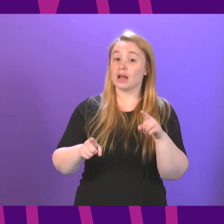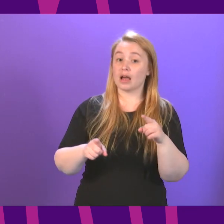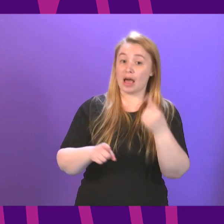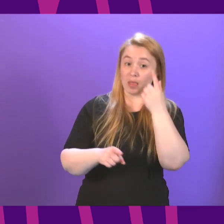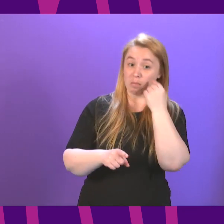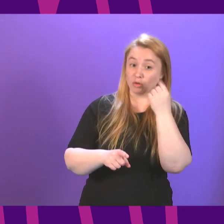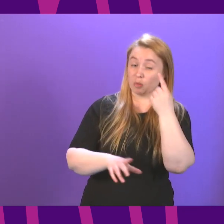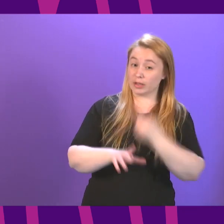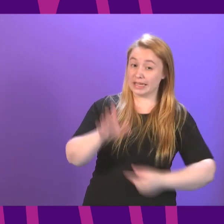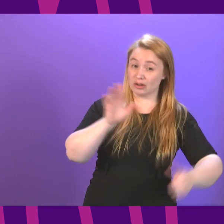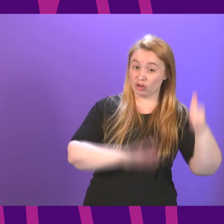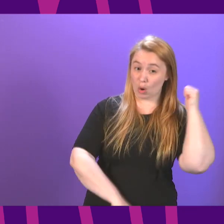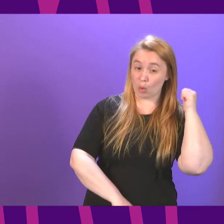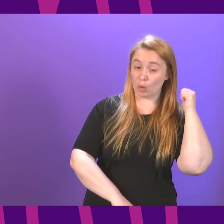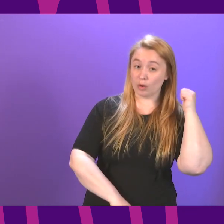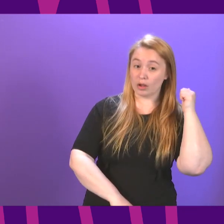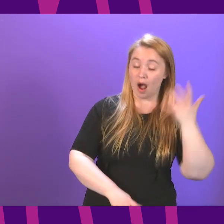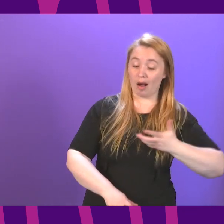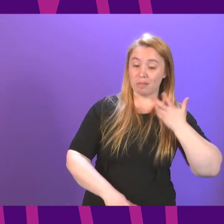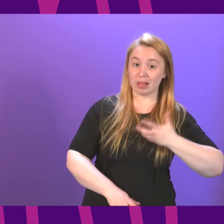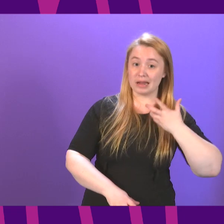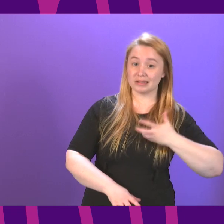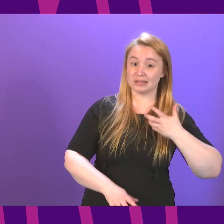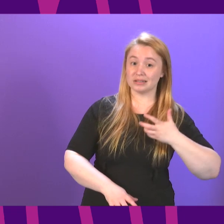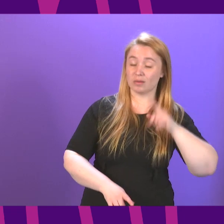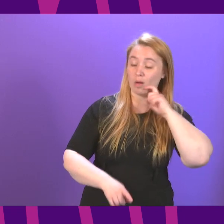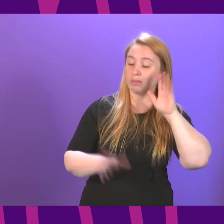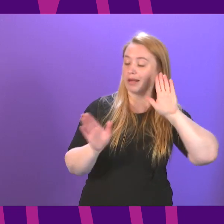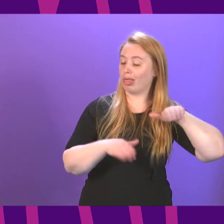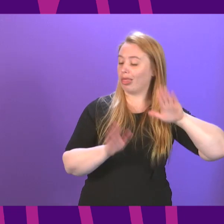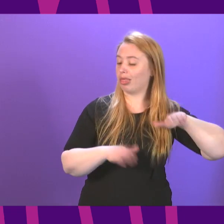in years gone by—such complaints would not simply be swept under the carpet.